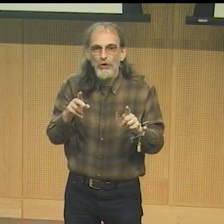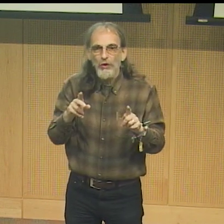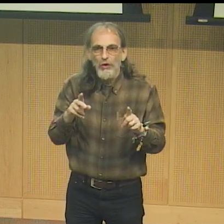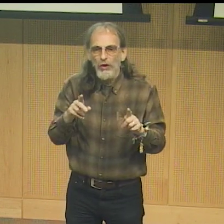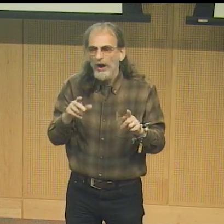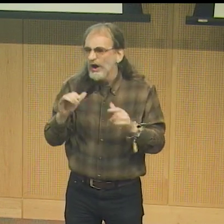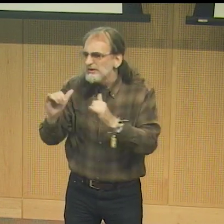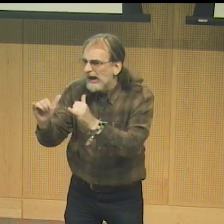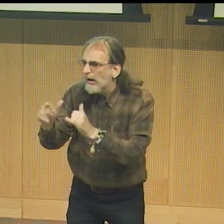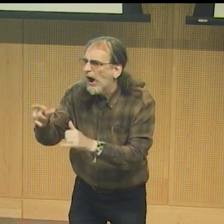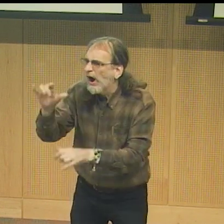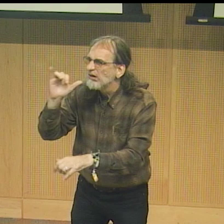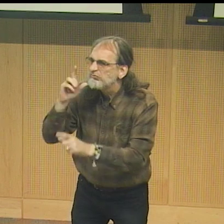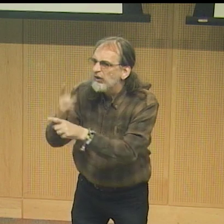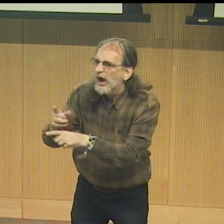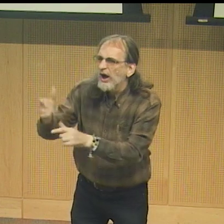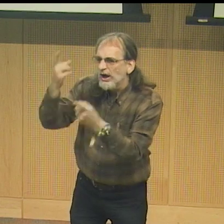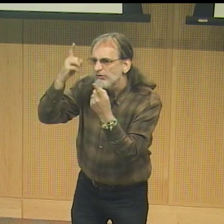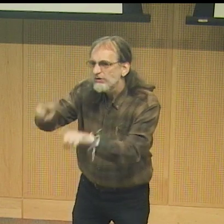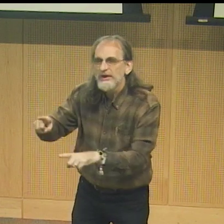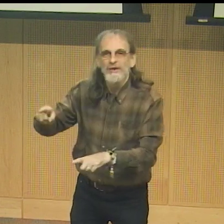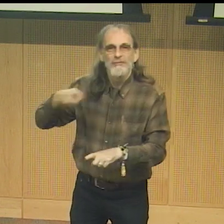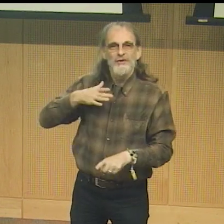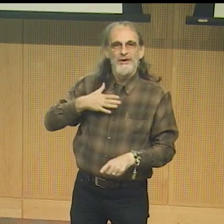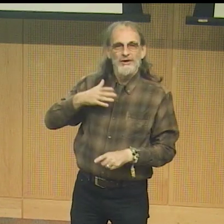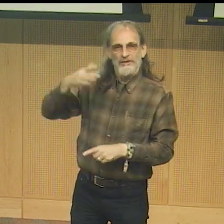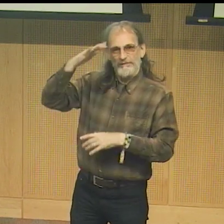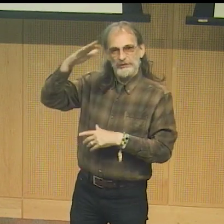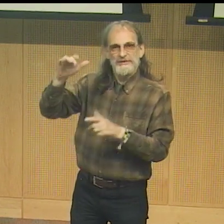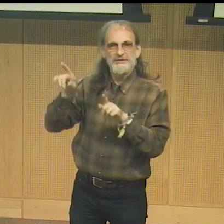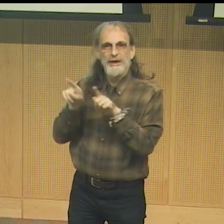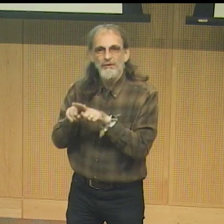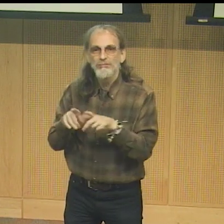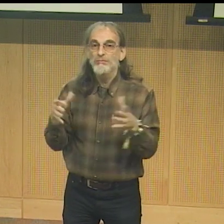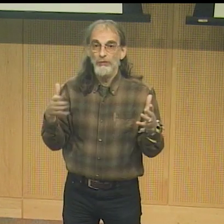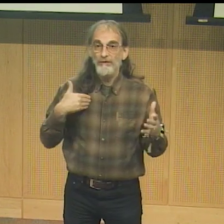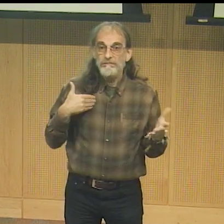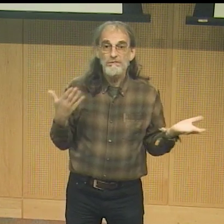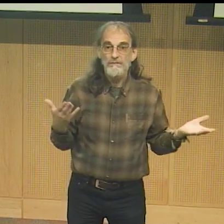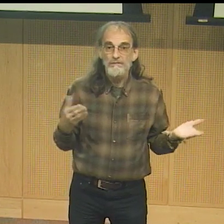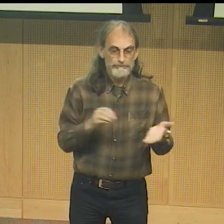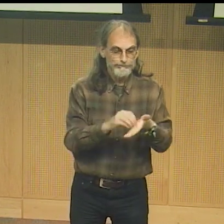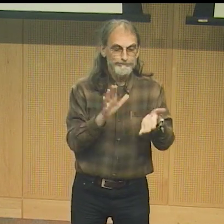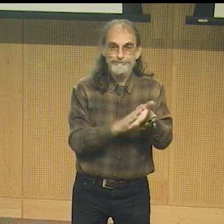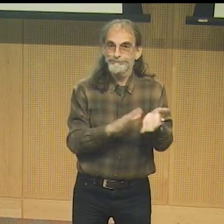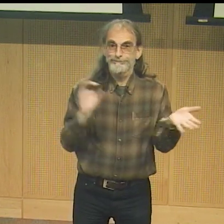We know we share common experiences, and so, because of that, maybe we do have a common philosophy.